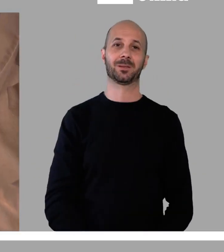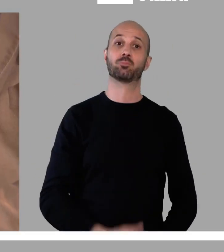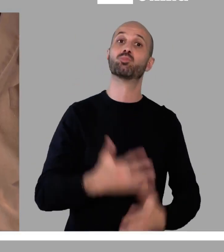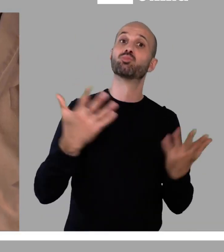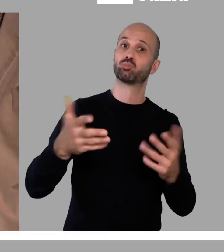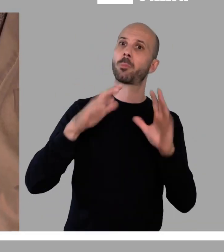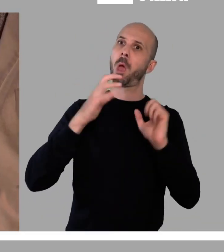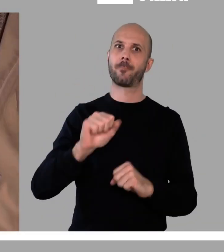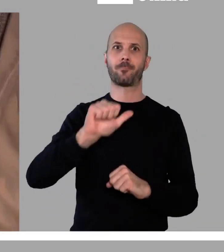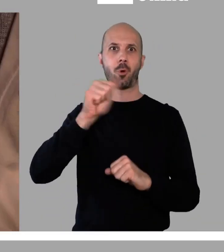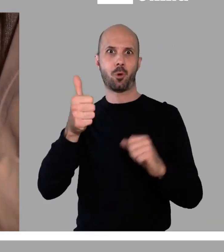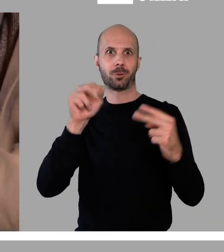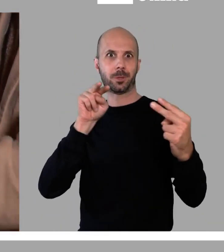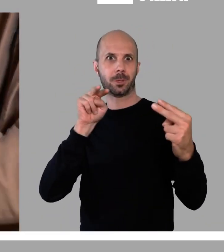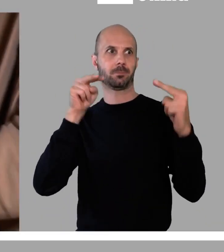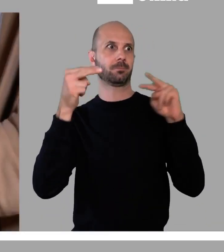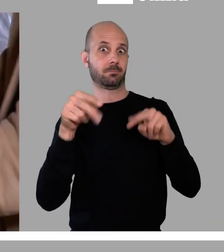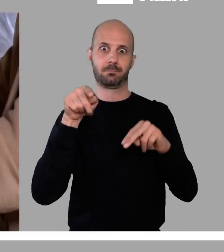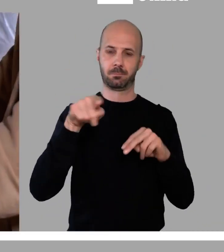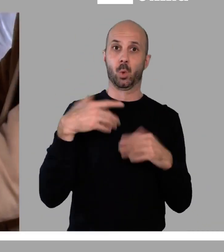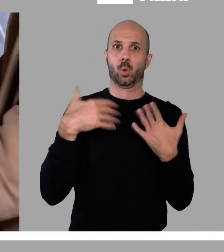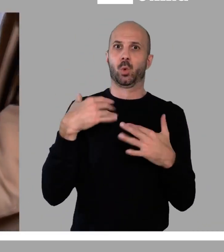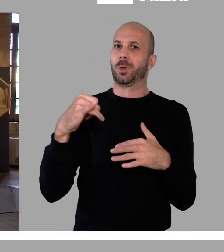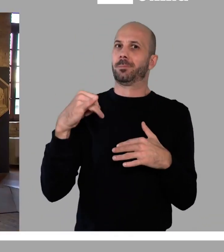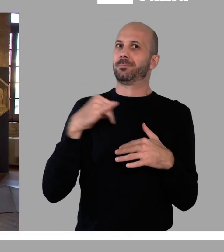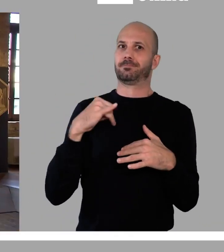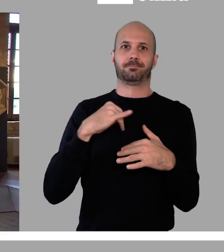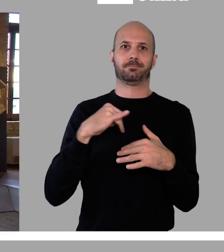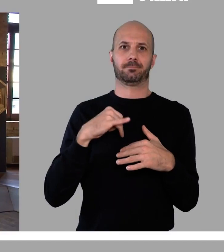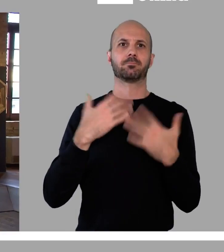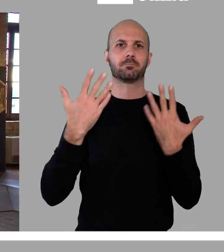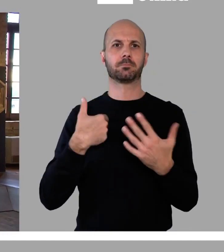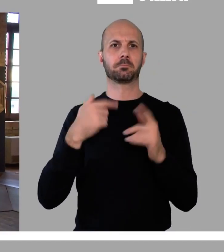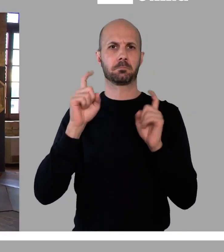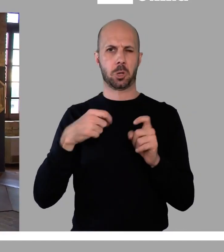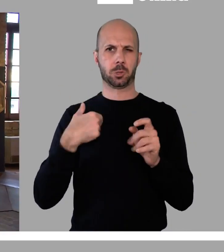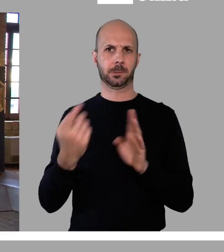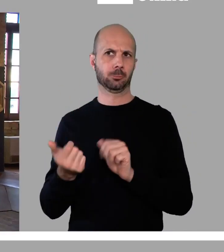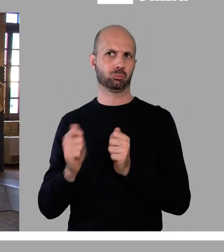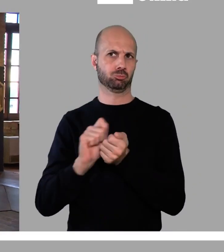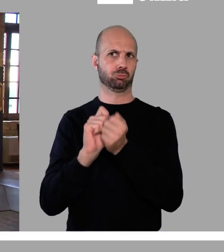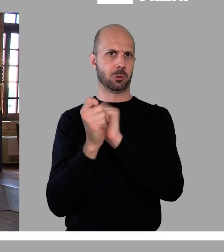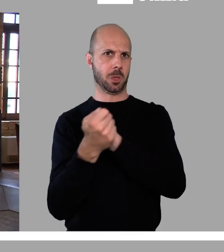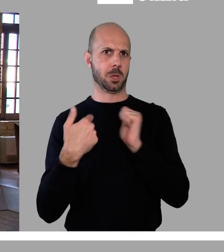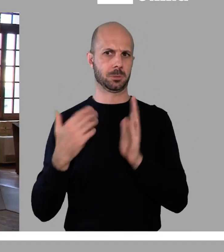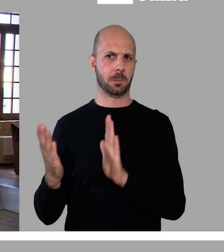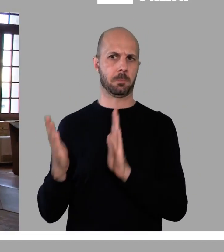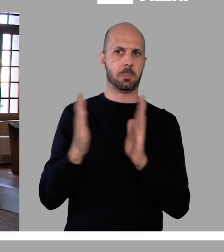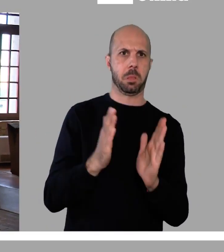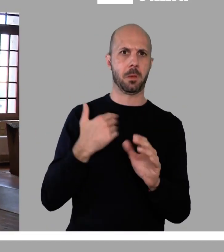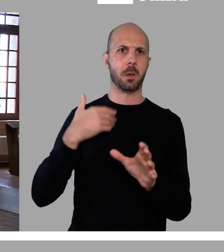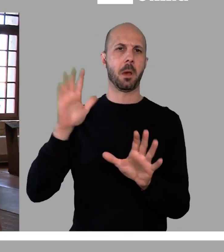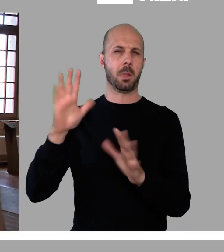I think that it is also very interesting moving this way, for example